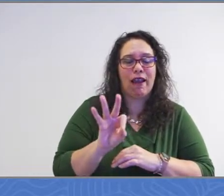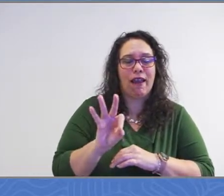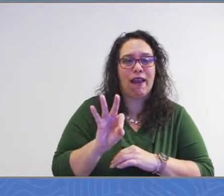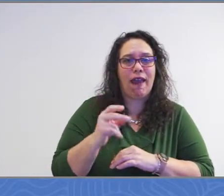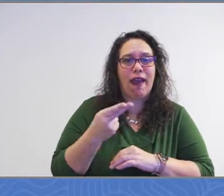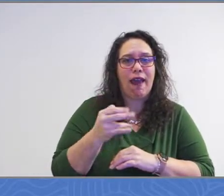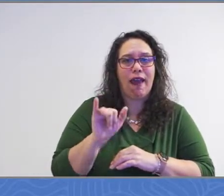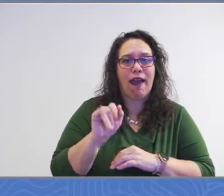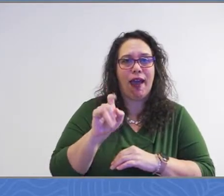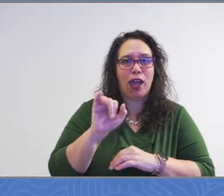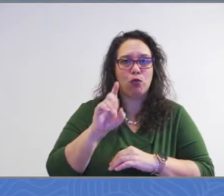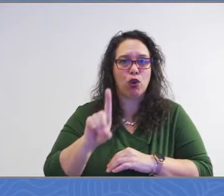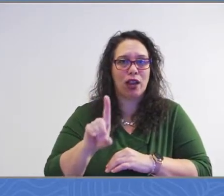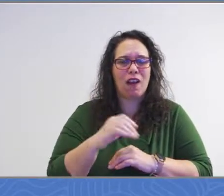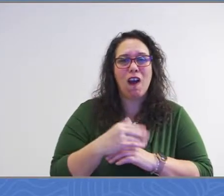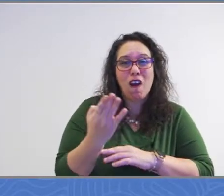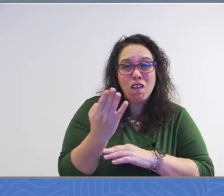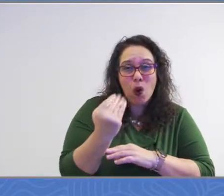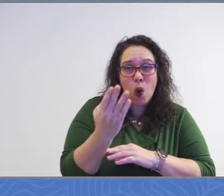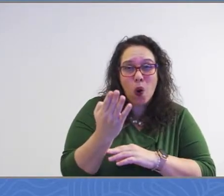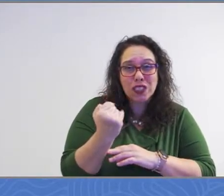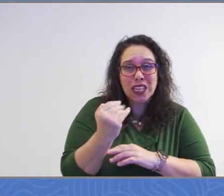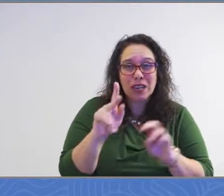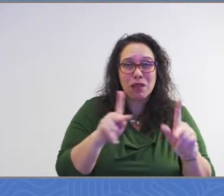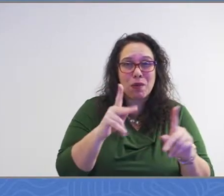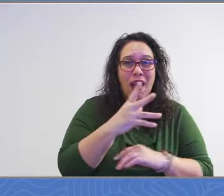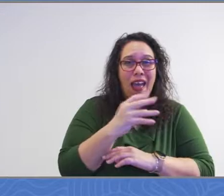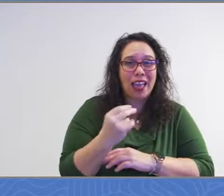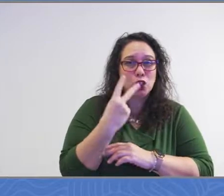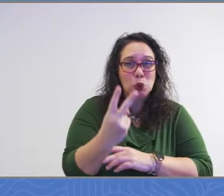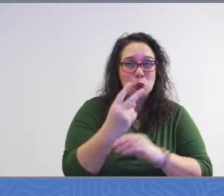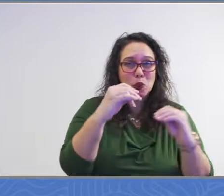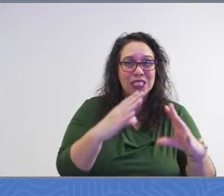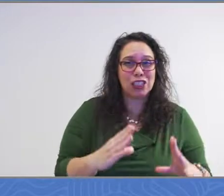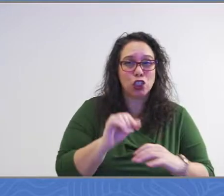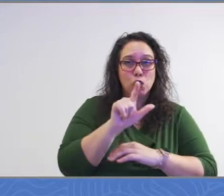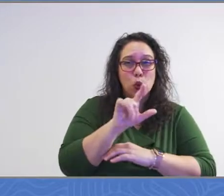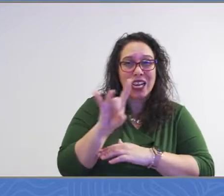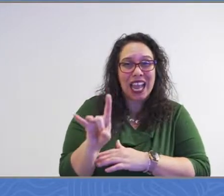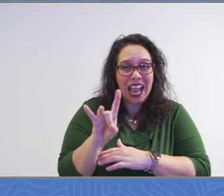students and teachers during both sessions, that's 28 individuals on Monday, Tuesday